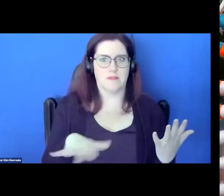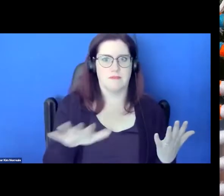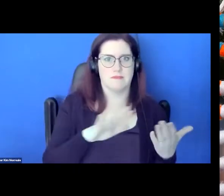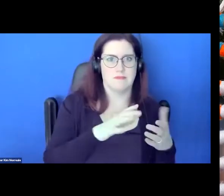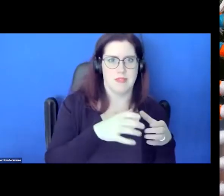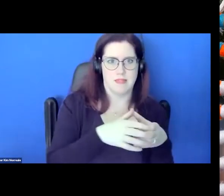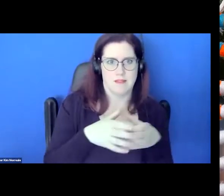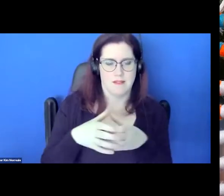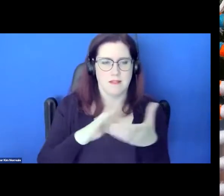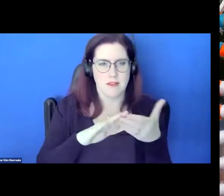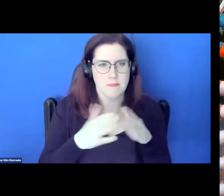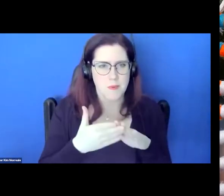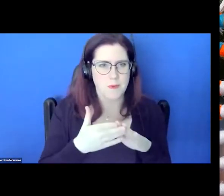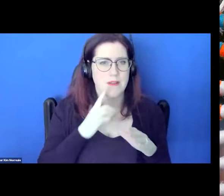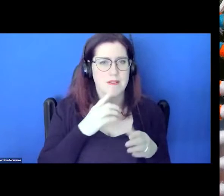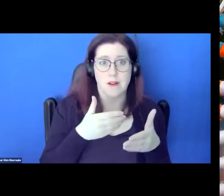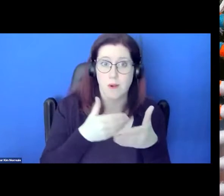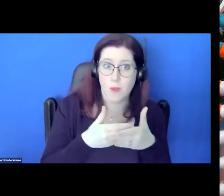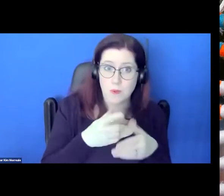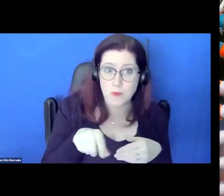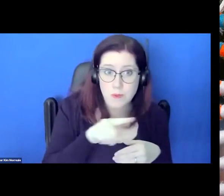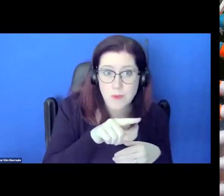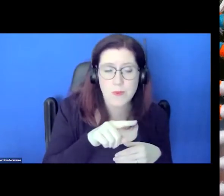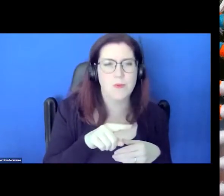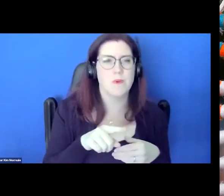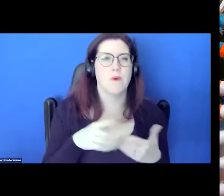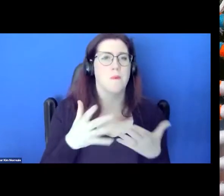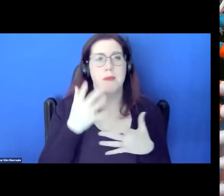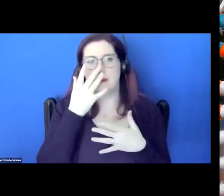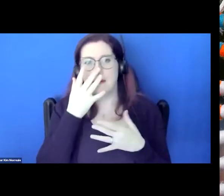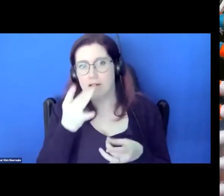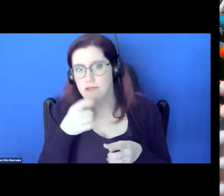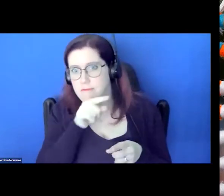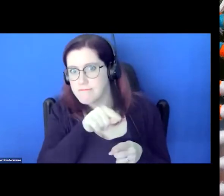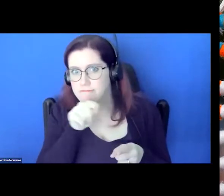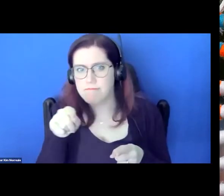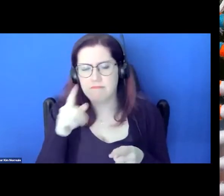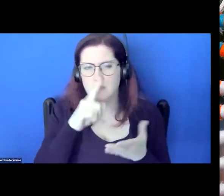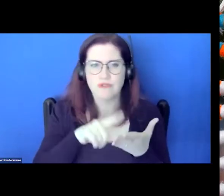are around where you live, or just ones that you're just interested in to go would explore and research more.